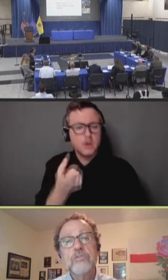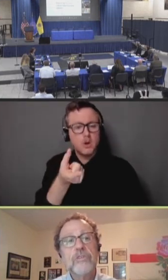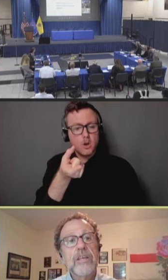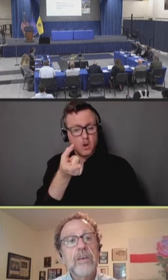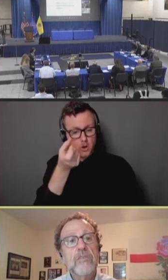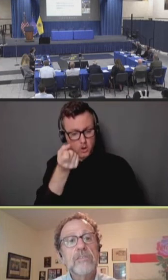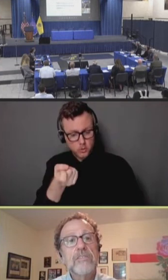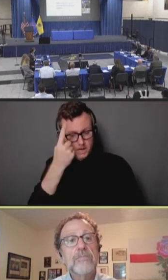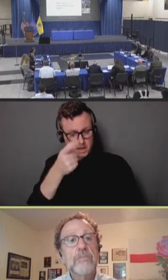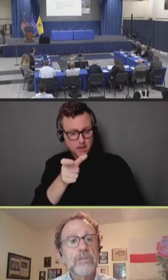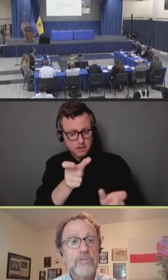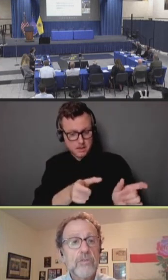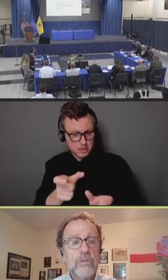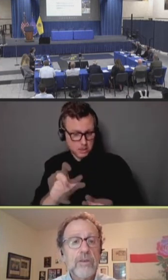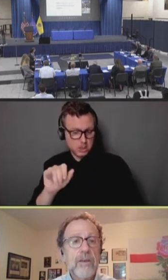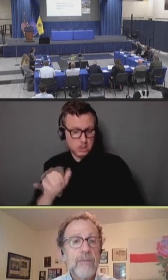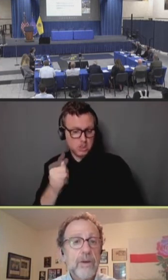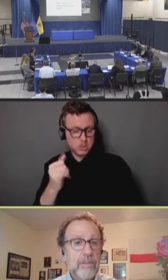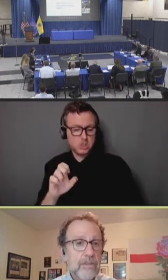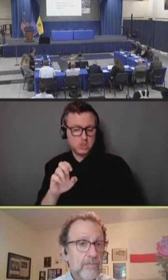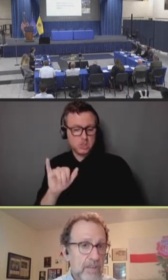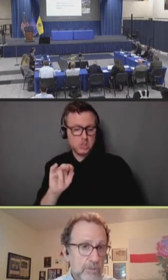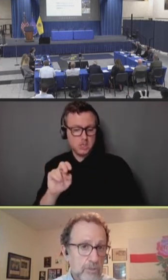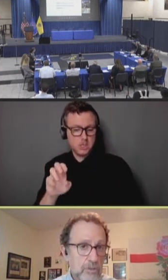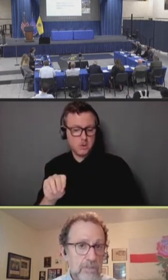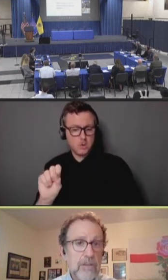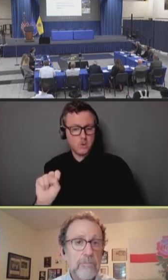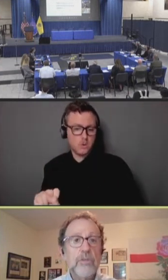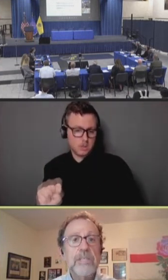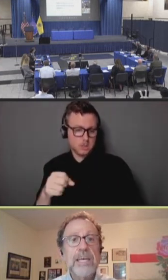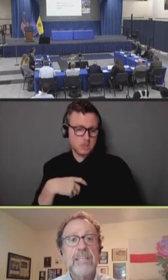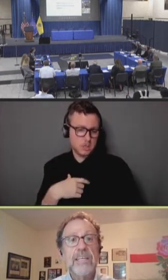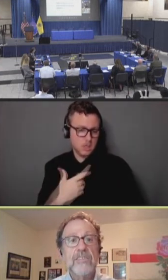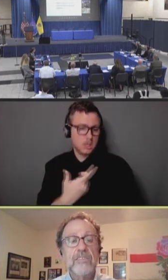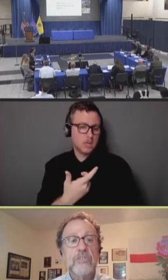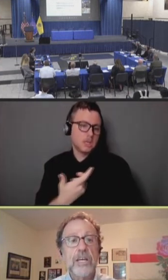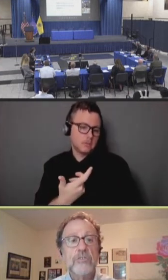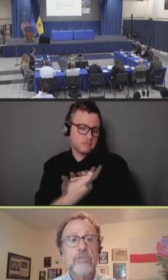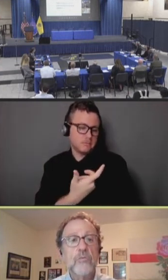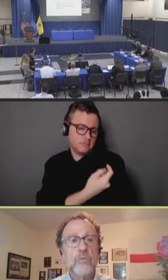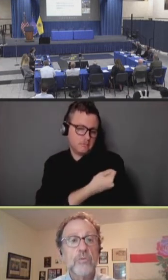JYNNEOS is administered by the conventional subcutaneous injection route.